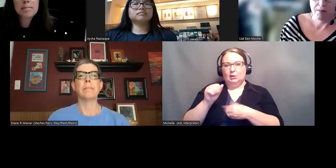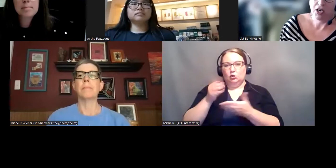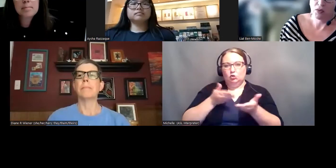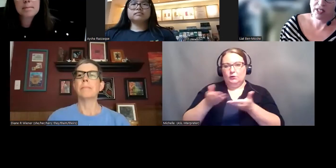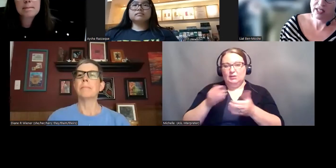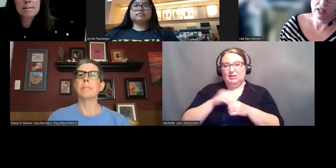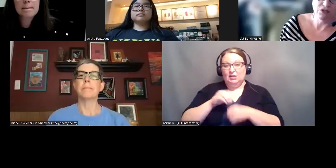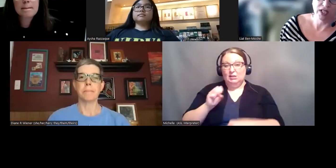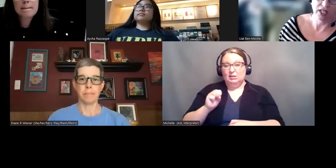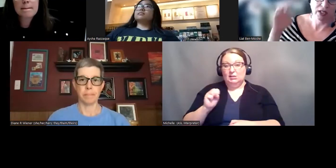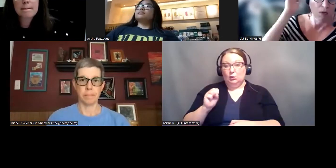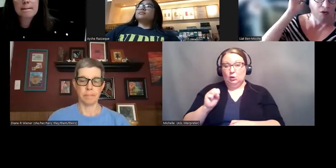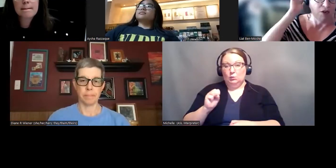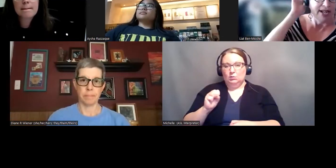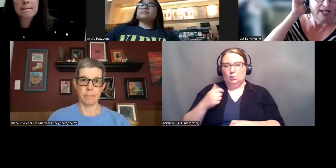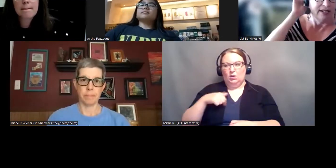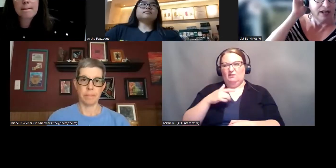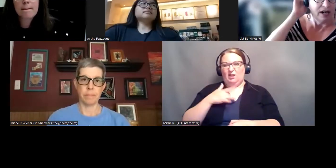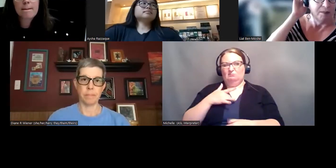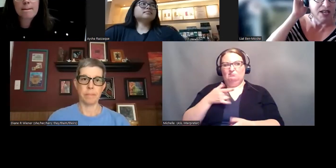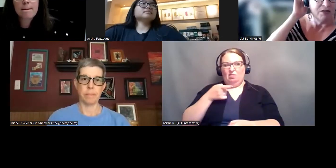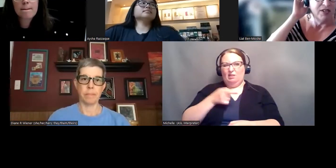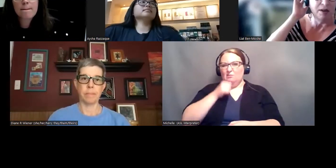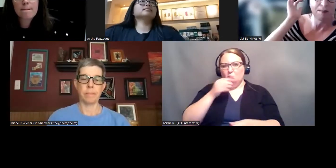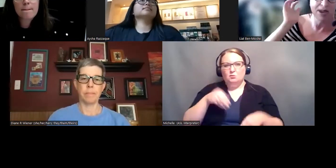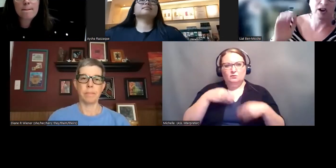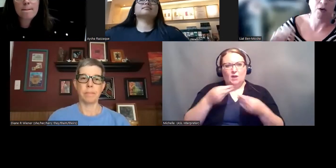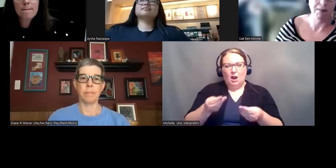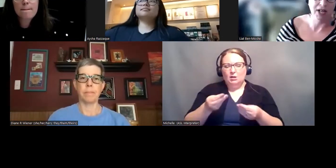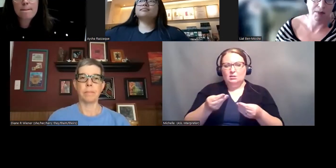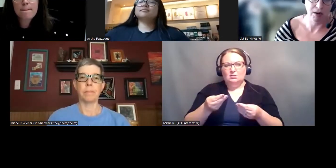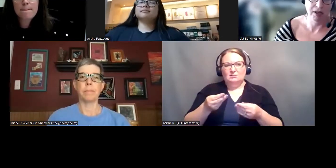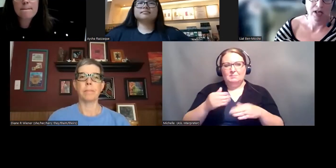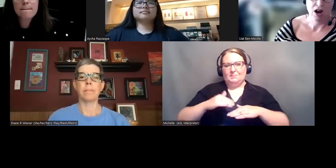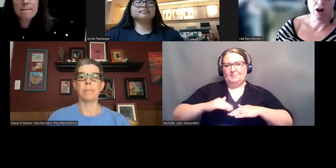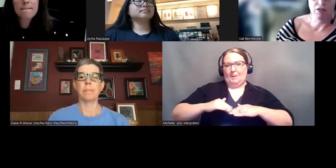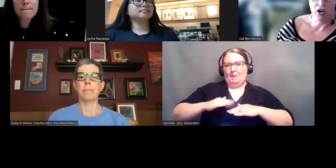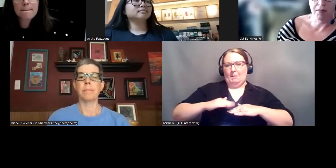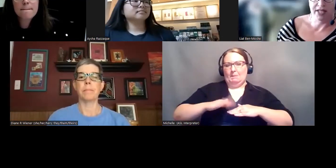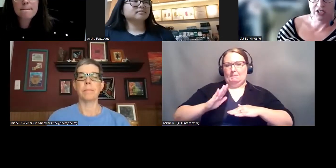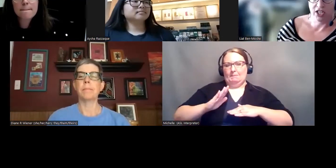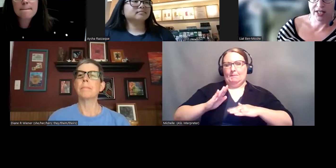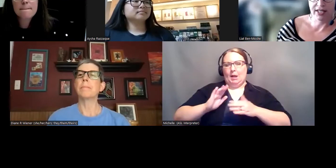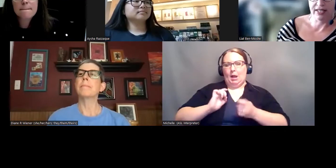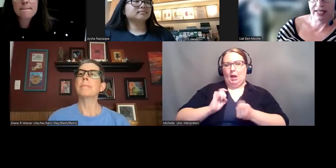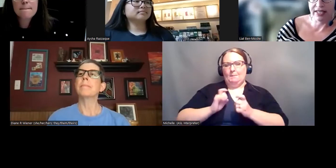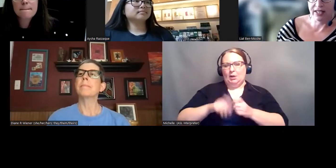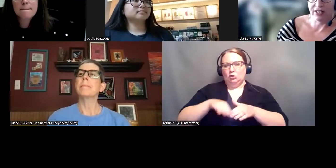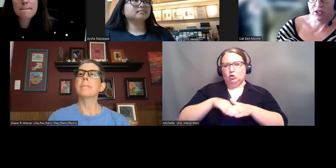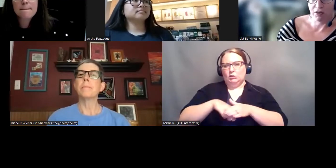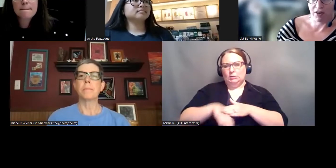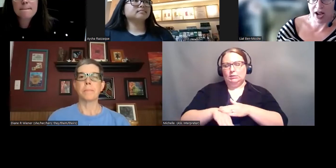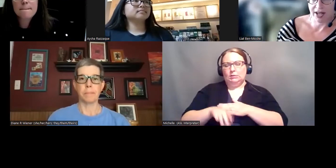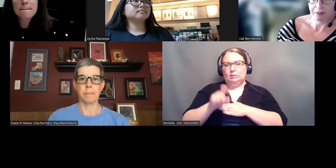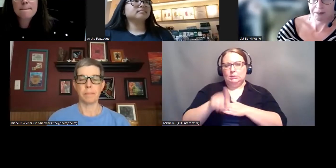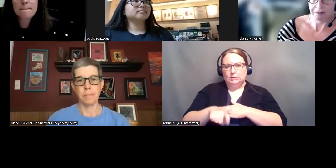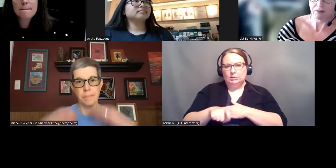because we didn't feel it provided even the bare minimum of accommodation that it needed to provide,